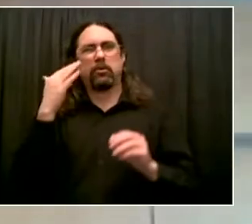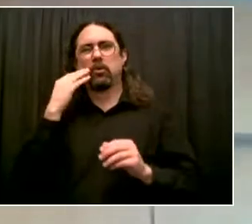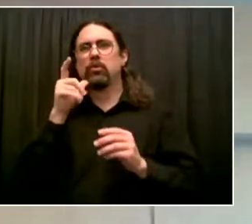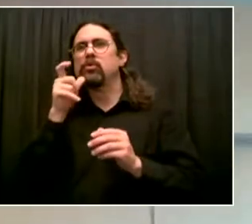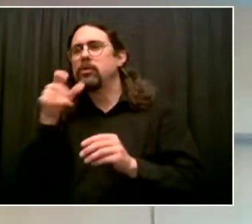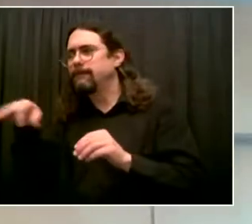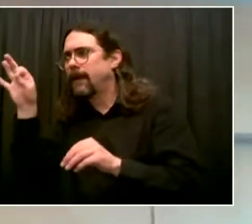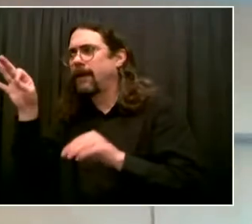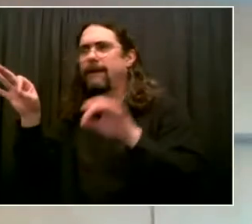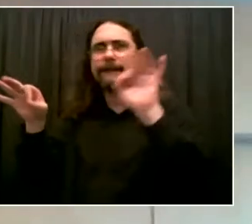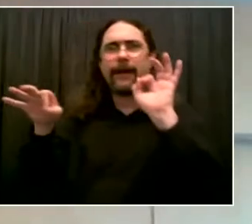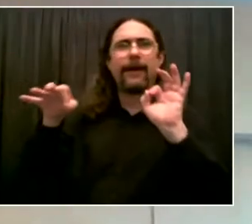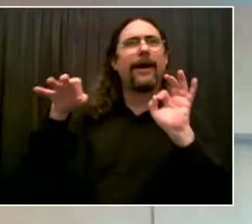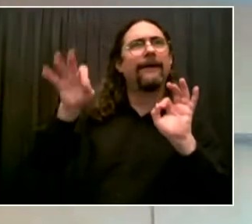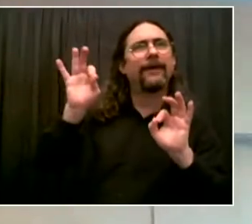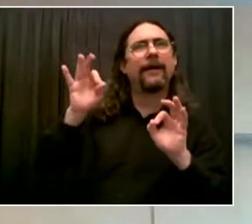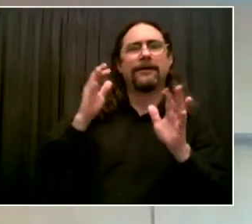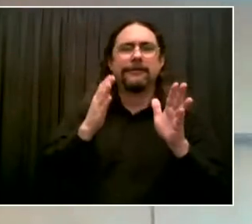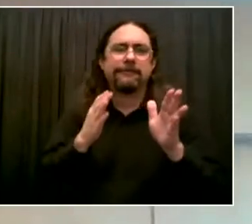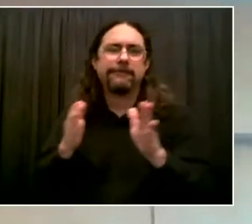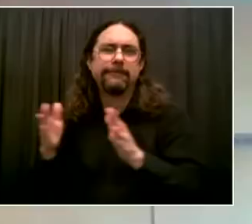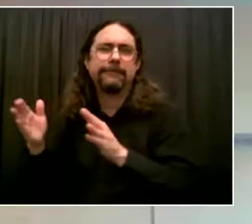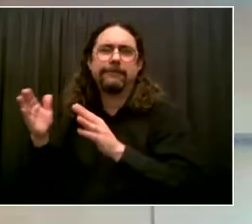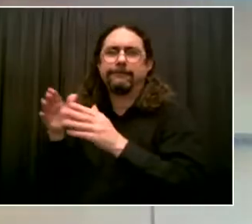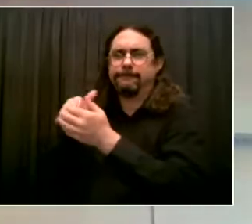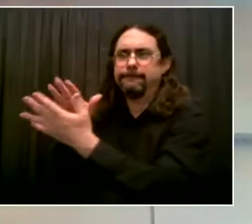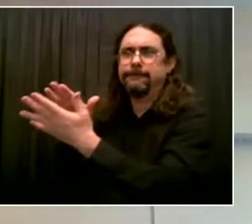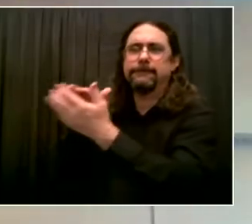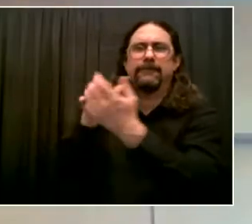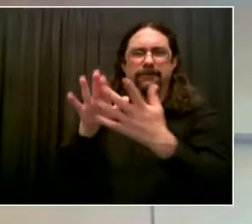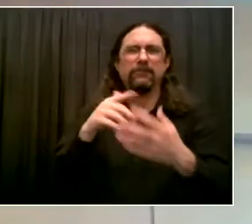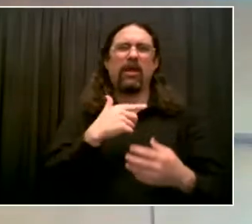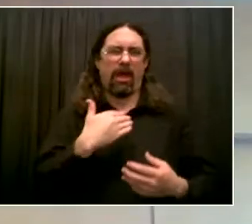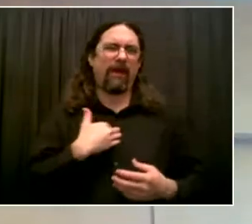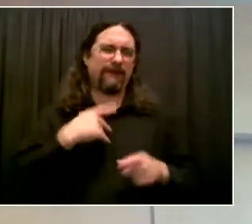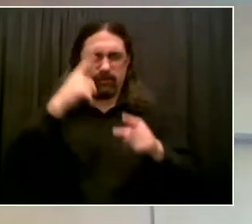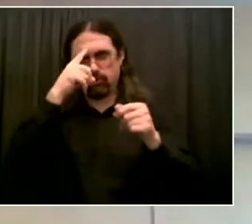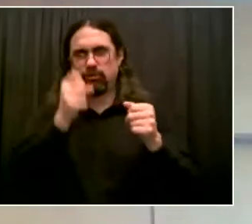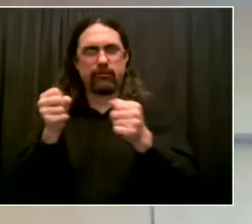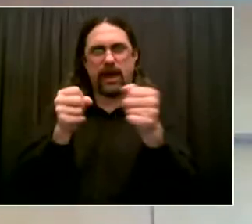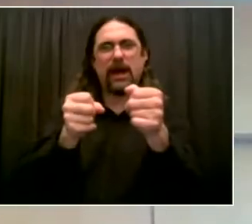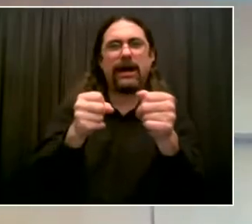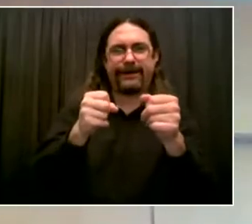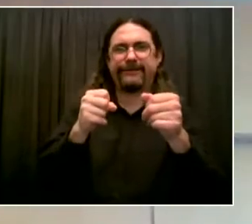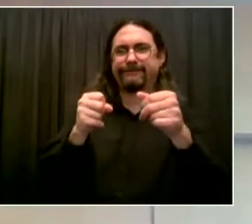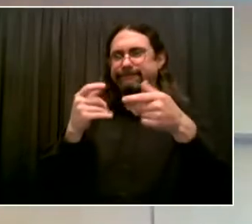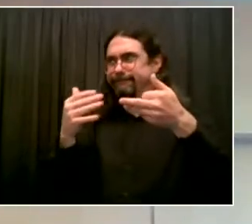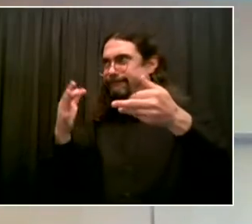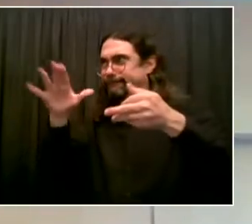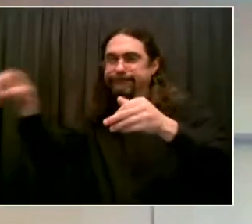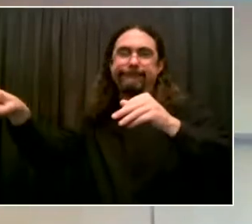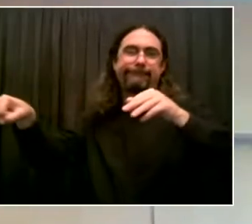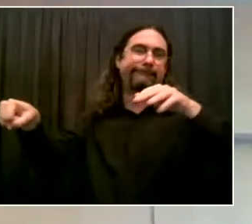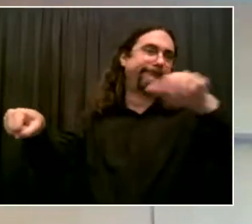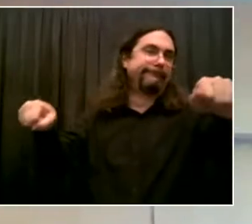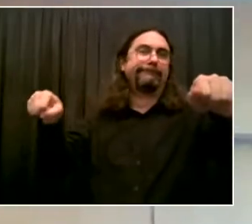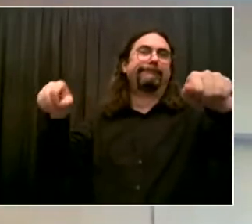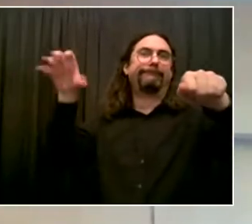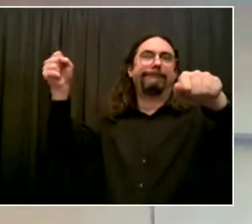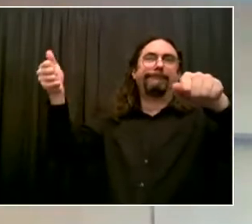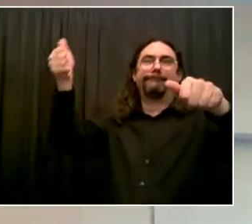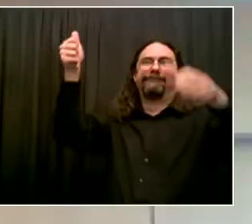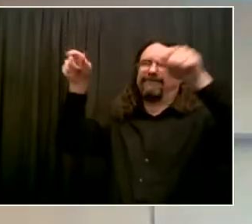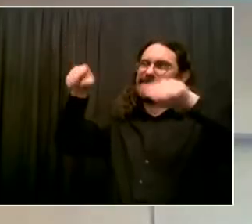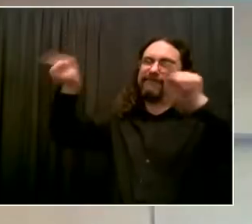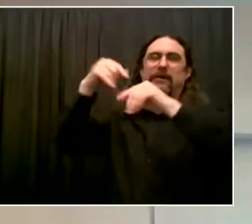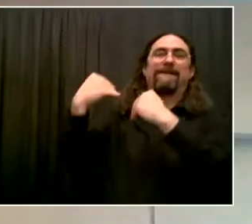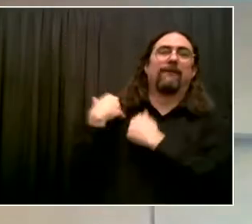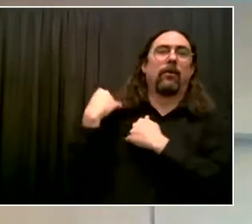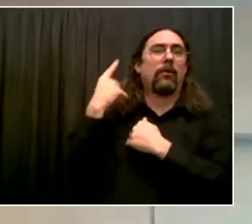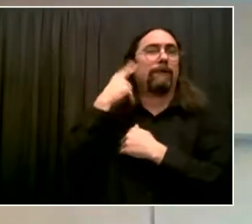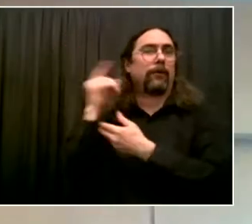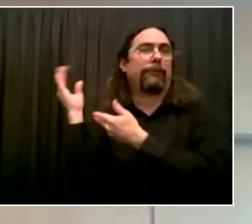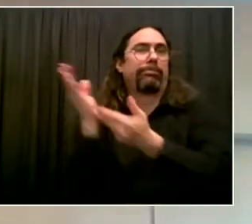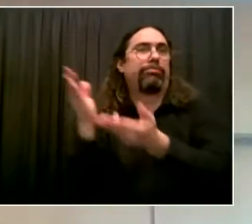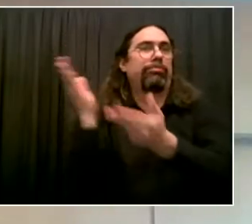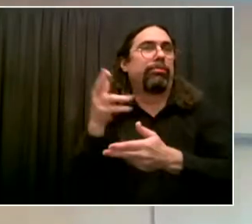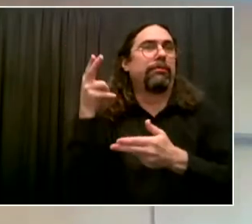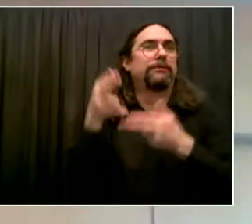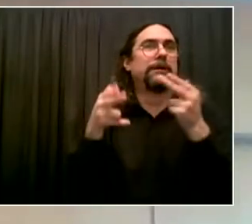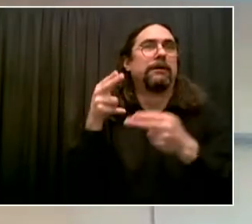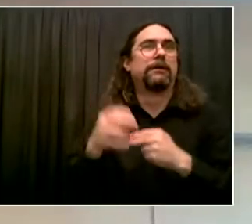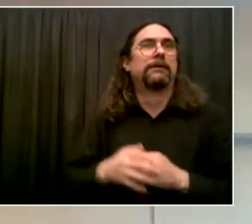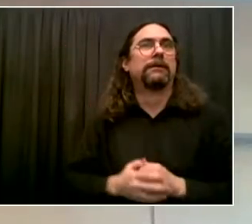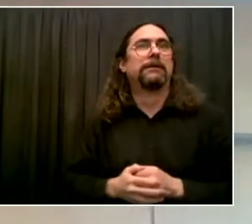AND WE KNOW IF WE CAN FOCUS IN